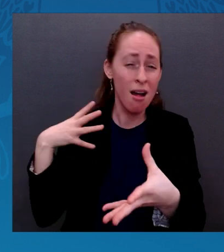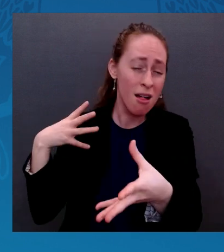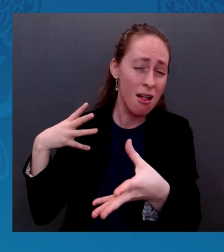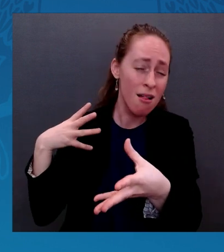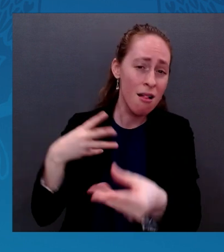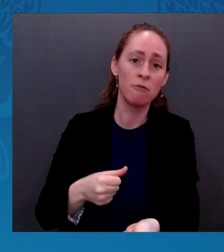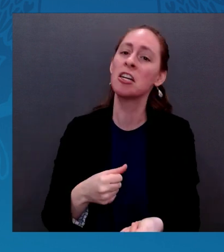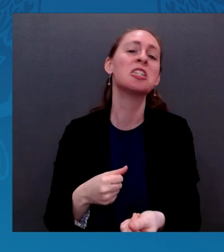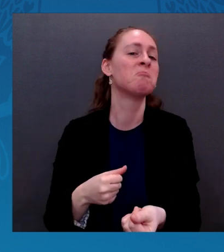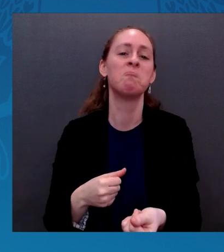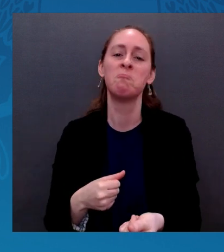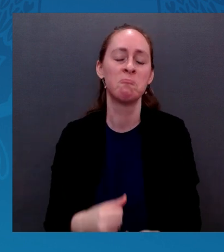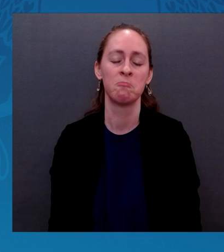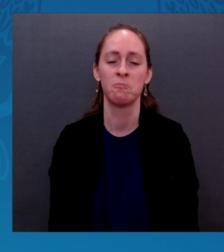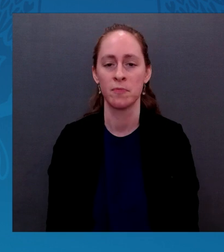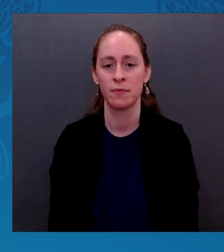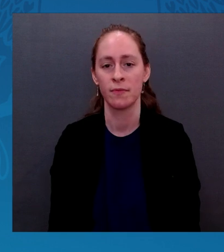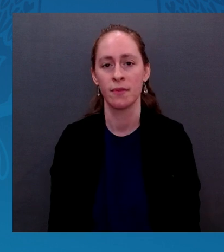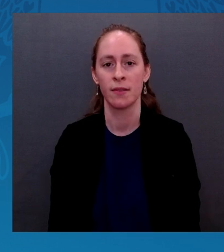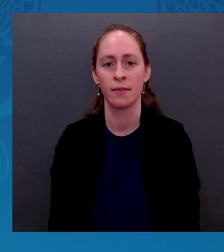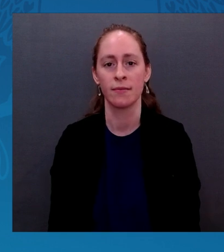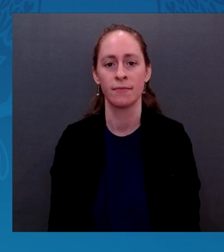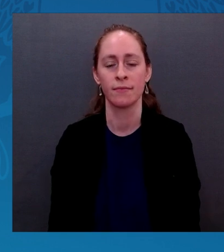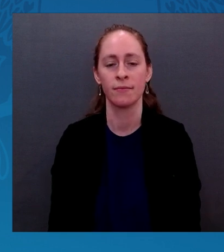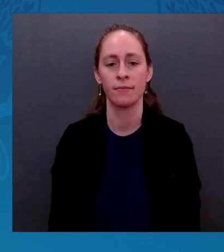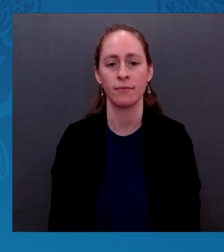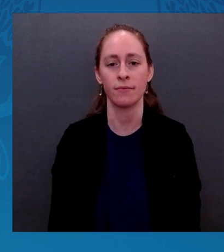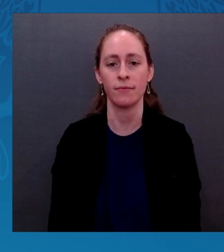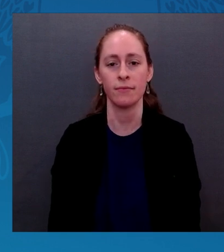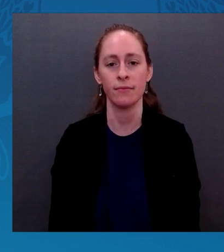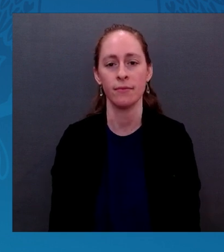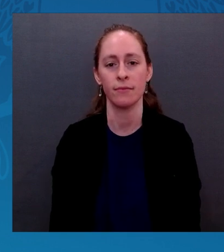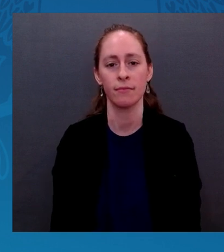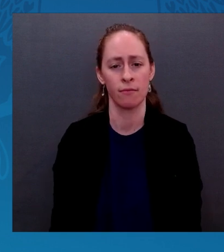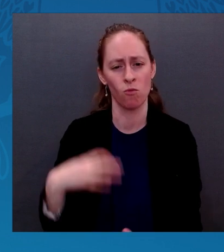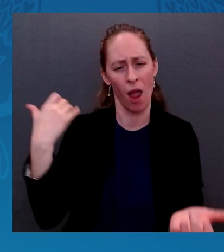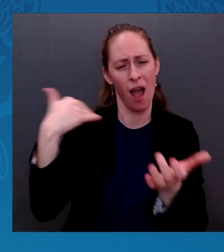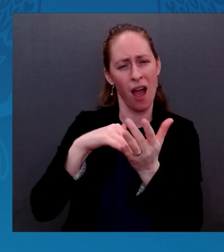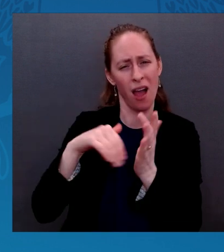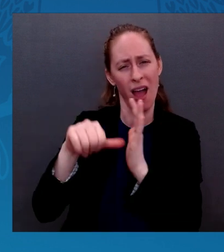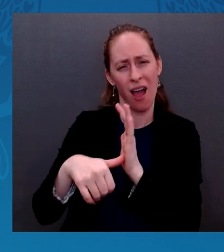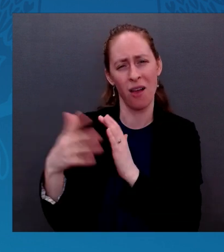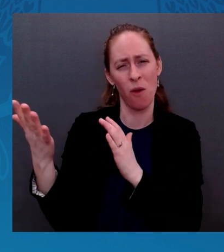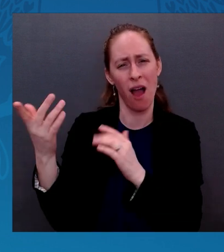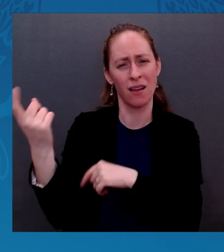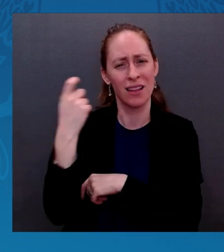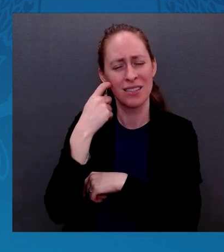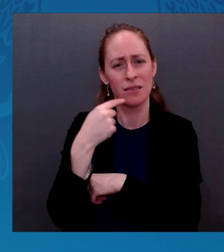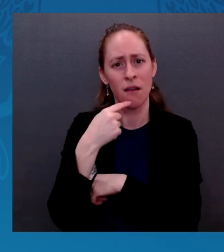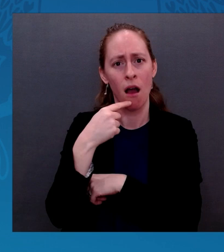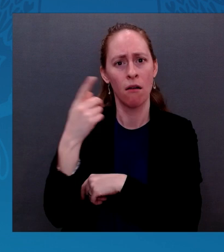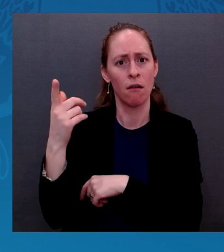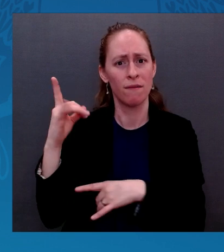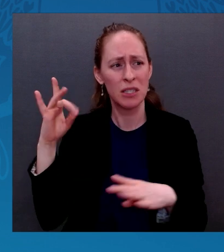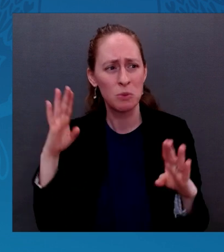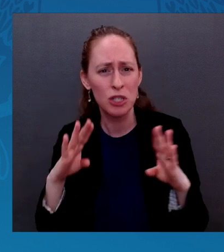doesn't have to worry about it in terms of finding a contractor. And this is where Leona and our partnership with our friends